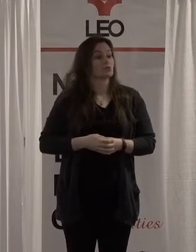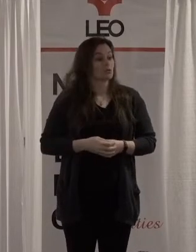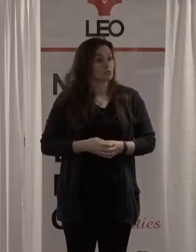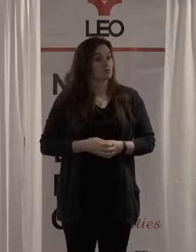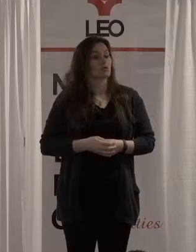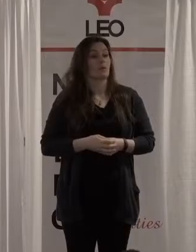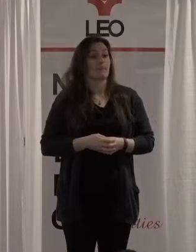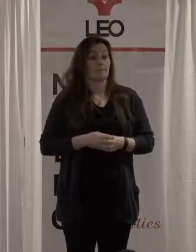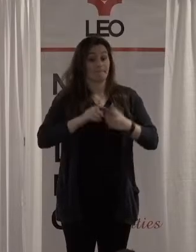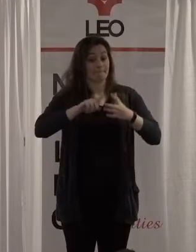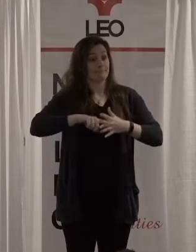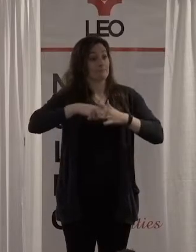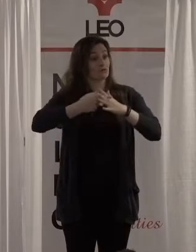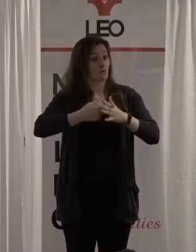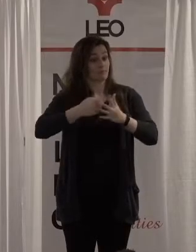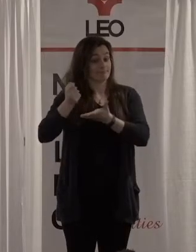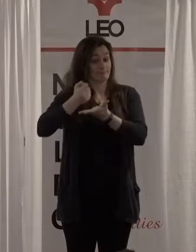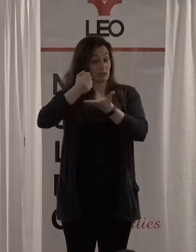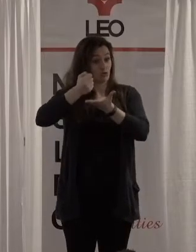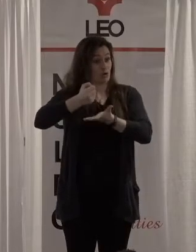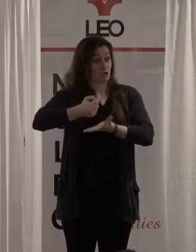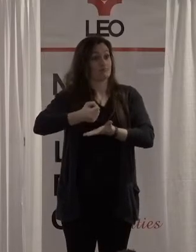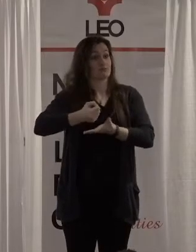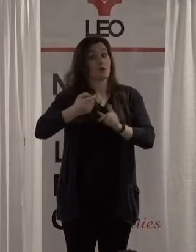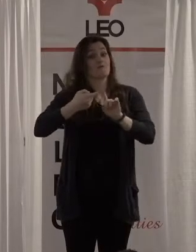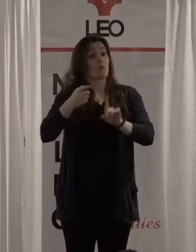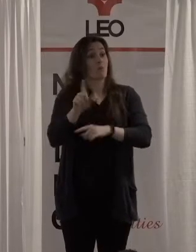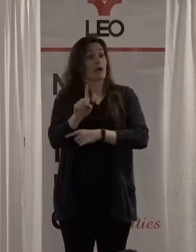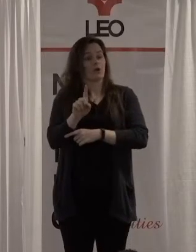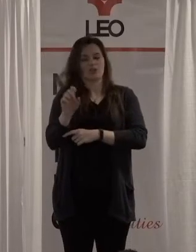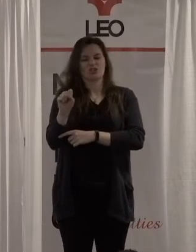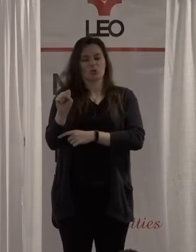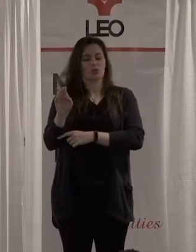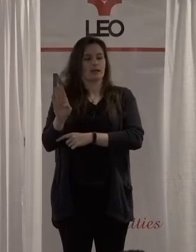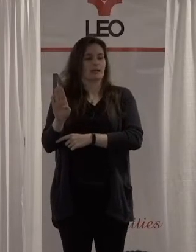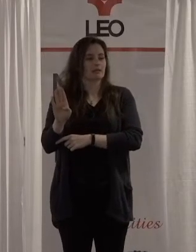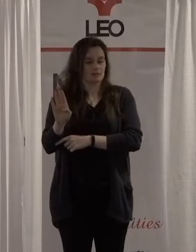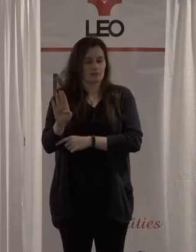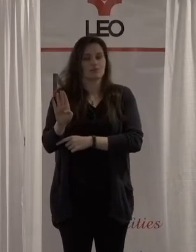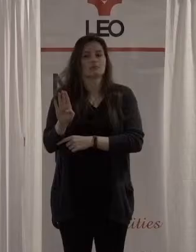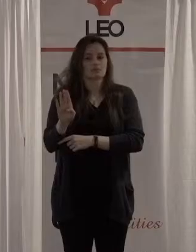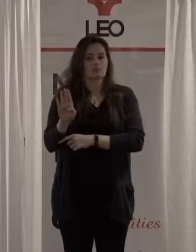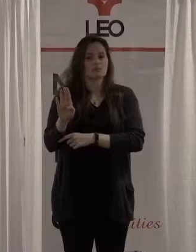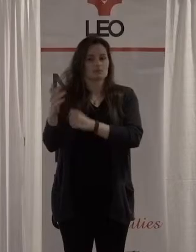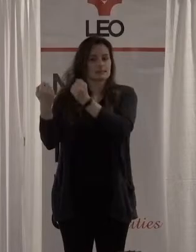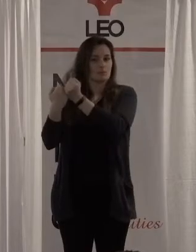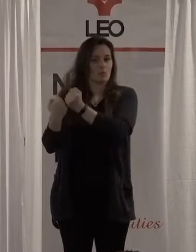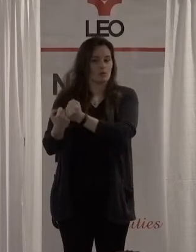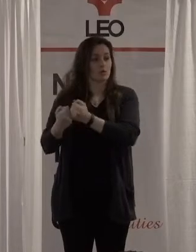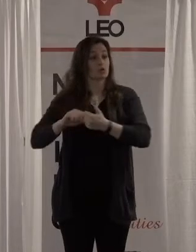TO PRESENT ARE FROM SCOTIABANK. AND OUR FIRST RECIPIENT IS,